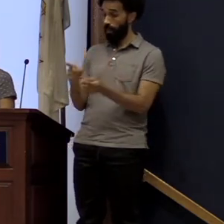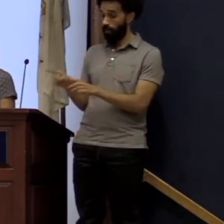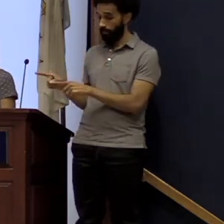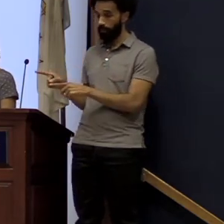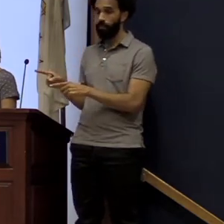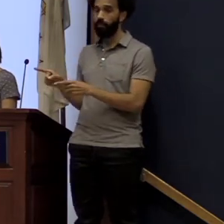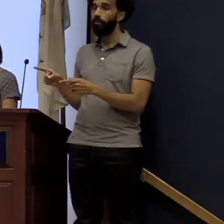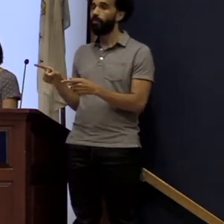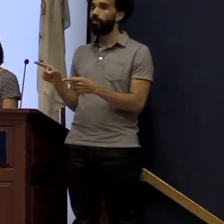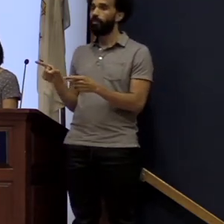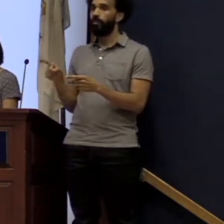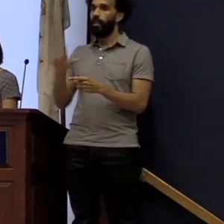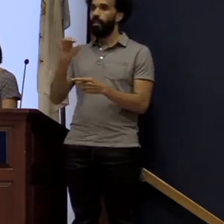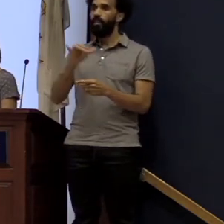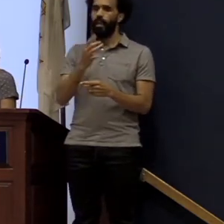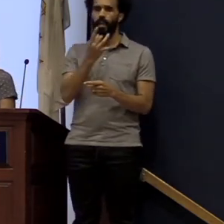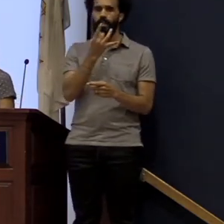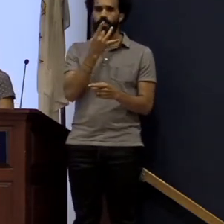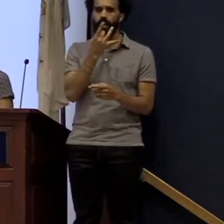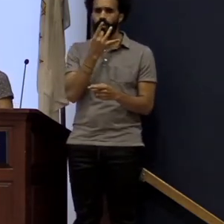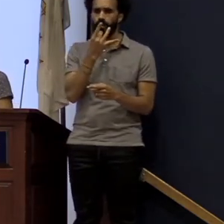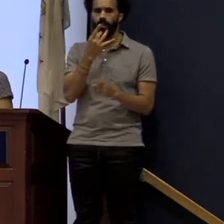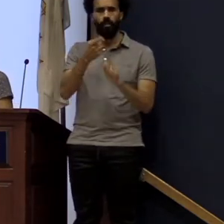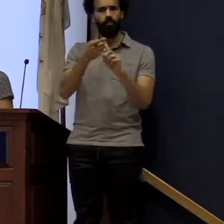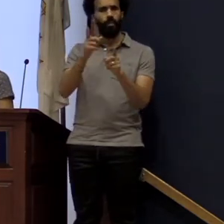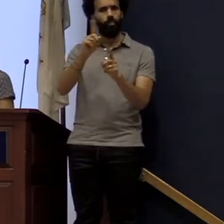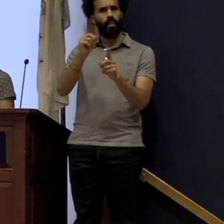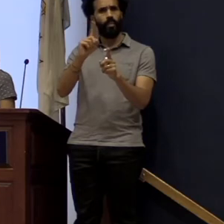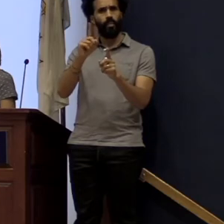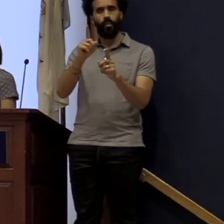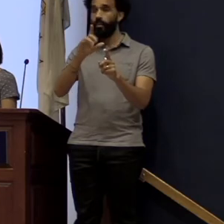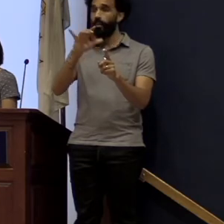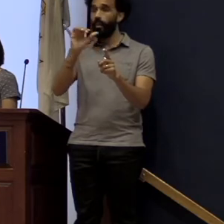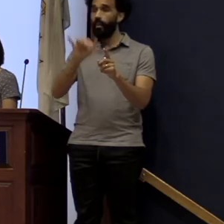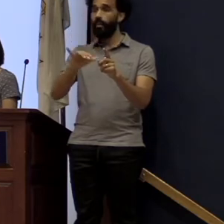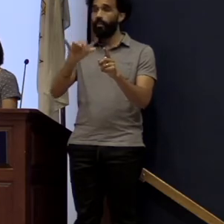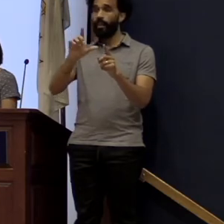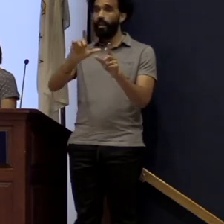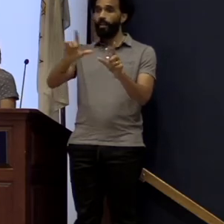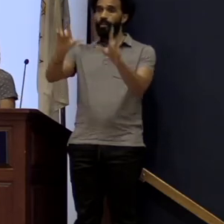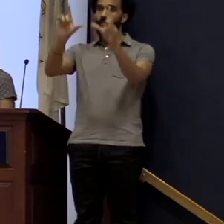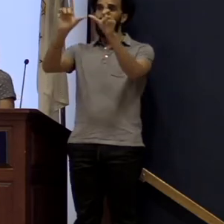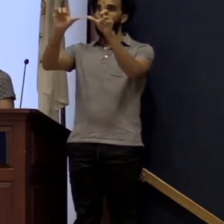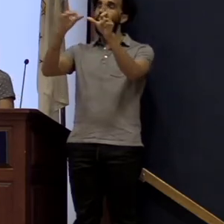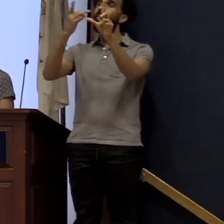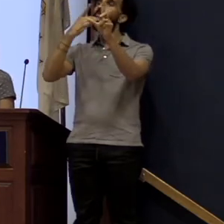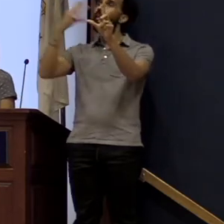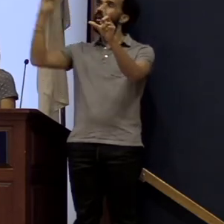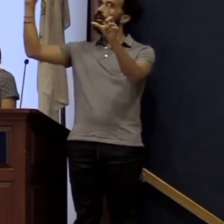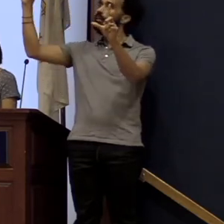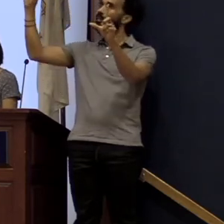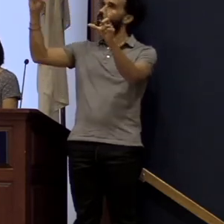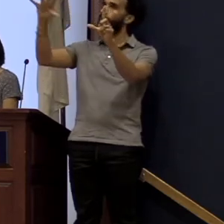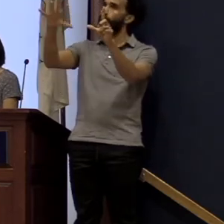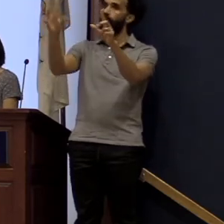personal panel that was getting the energy from a solar from light Dust I'm sorry nonsense